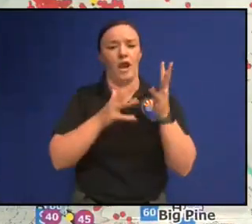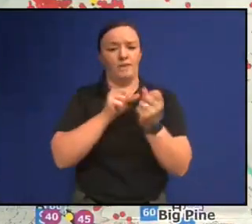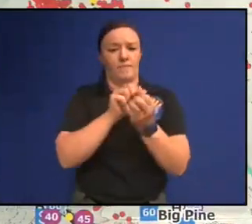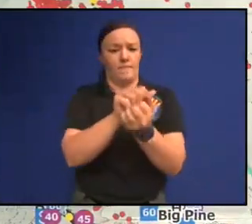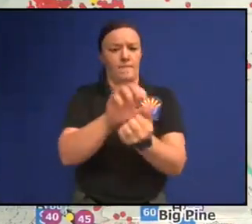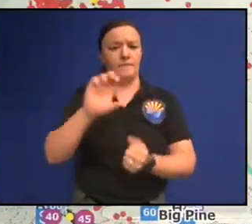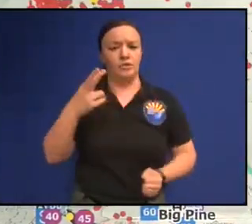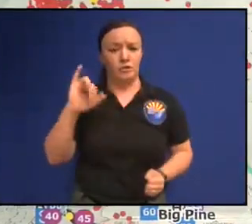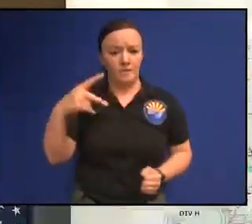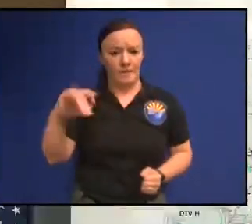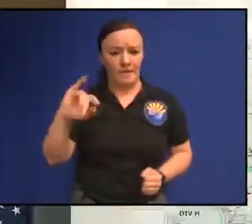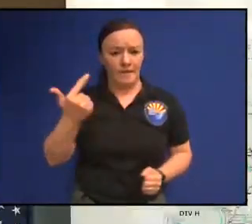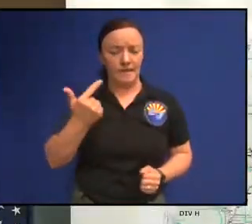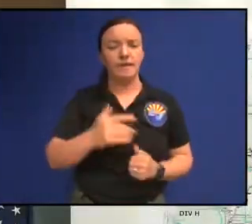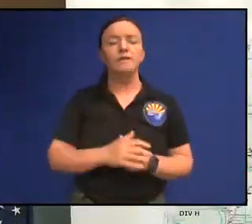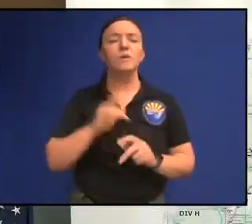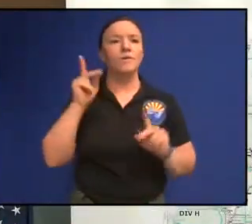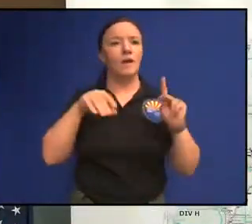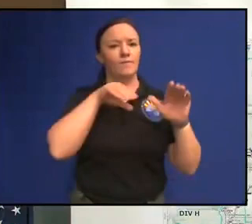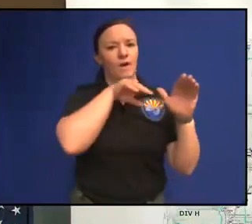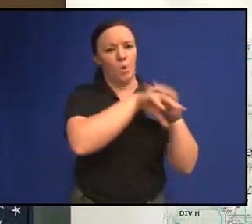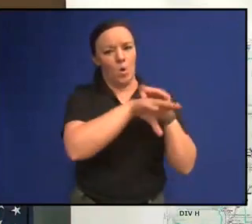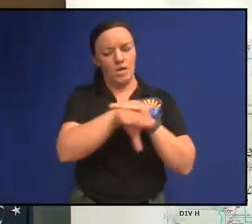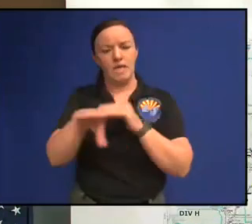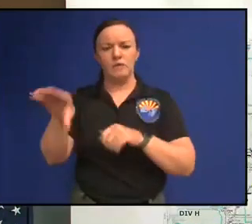THE WETTING SEASON GETTING HERE AND CREATING ADDITIONAL